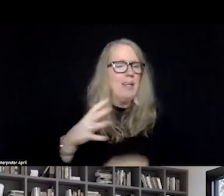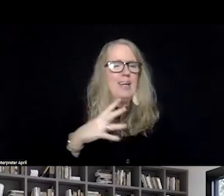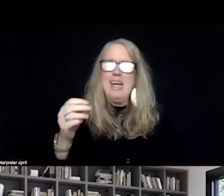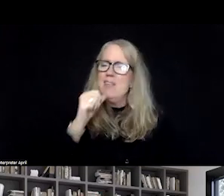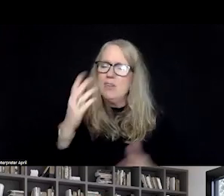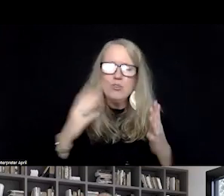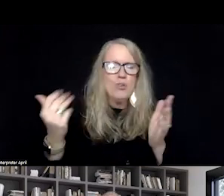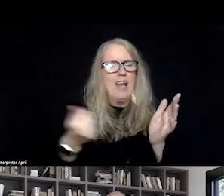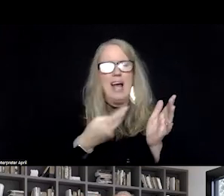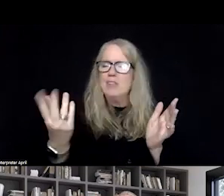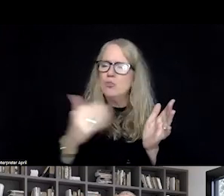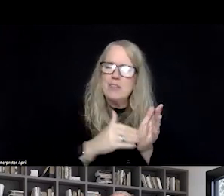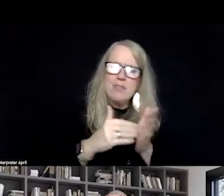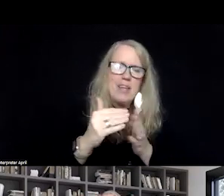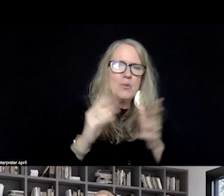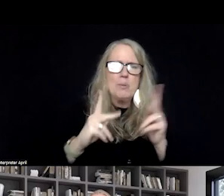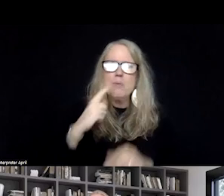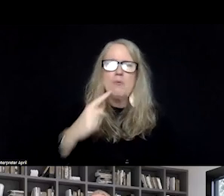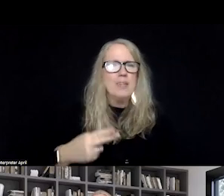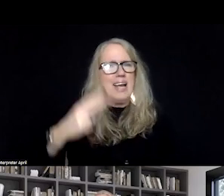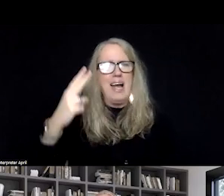THOUSANDS OF INDIVIDUALS WITH THEIR HIGH NEEDS OF SOCIAL